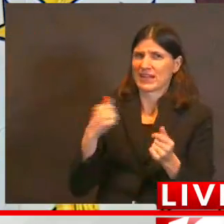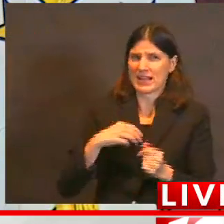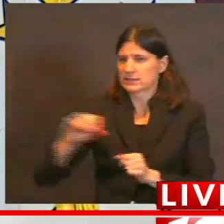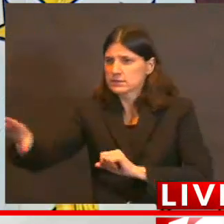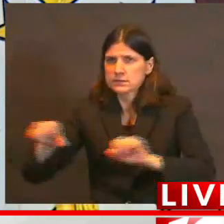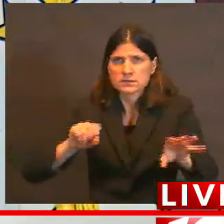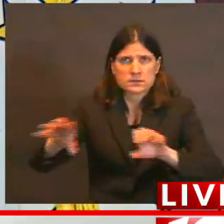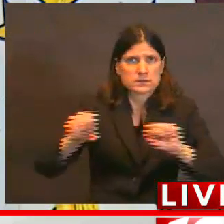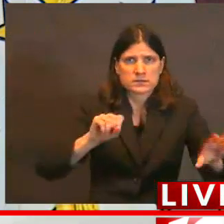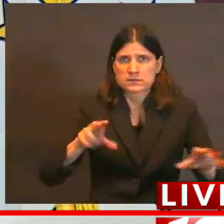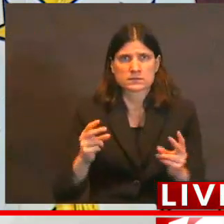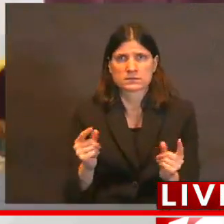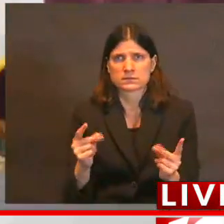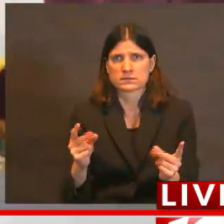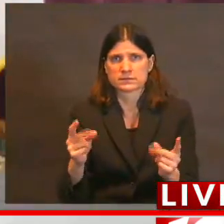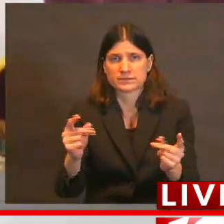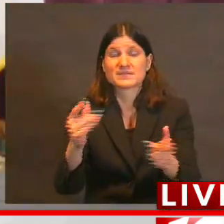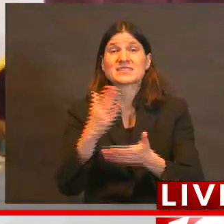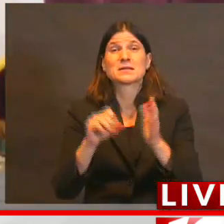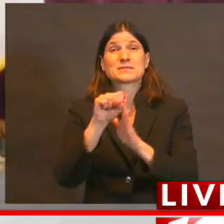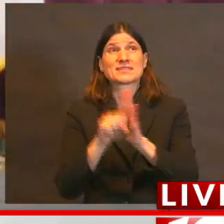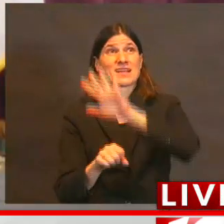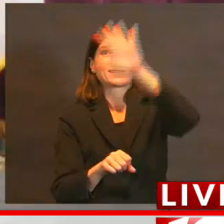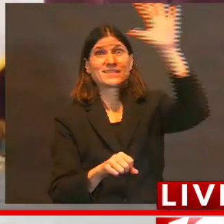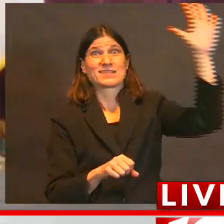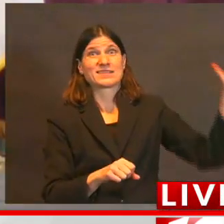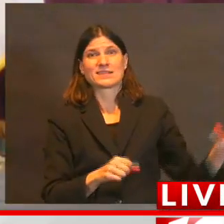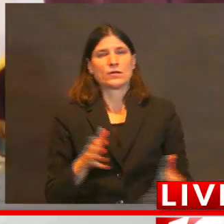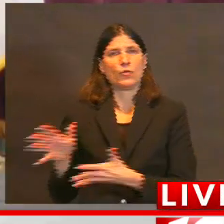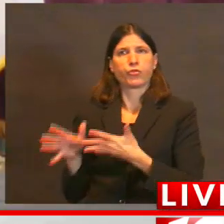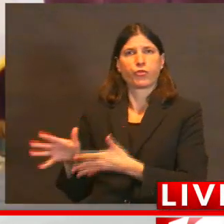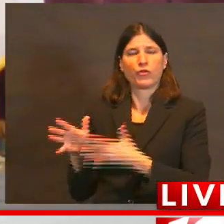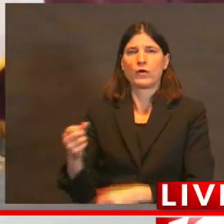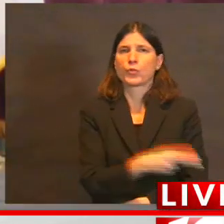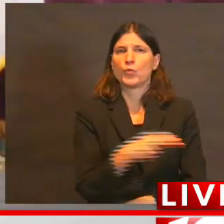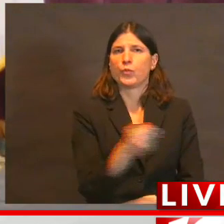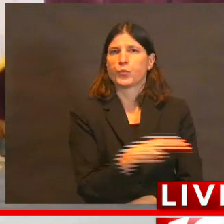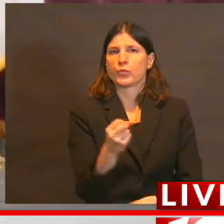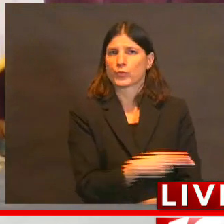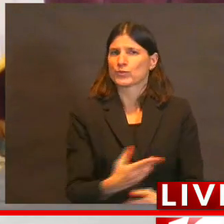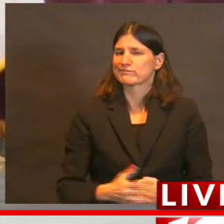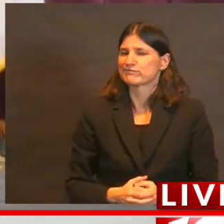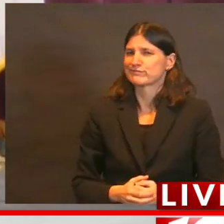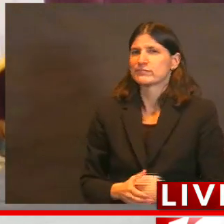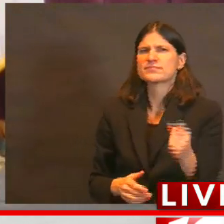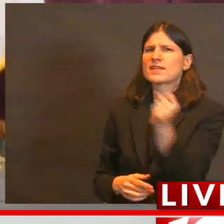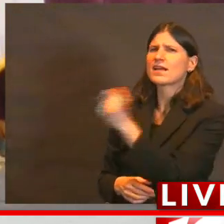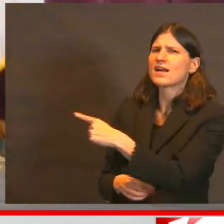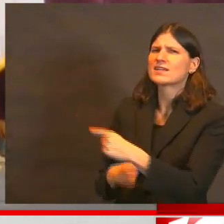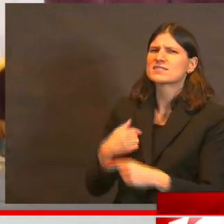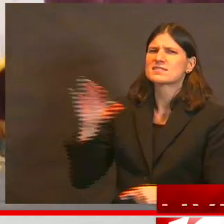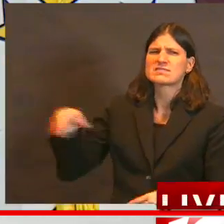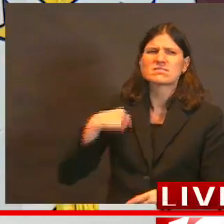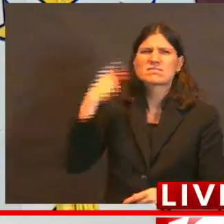THAT WE HAVE THE PROCESS IN PLACE TO ENSURE THAT NO LARGE VOLUMES OF VACCINES ARE BEING WASTED THE WAY THERE UNFORTUNATELY HEARING IN OTHER